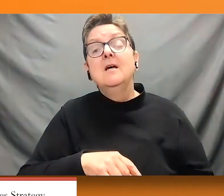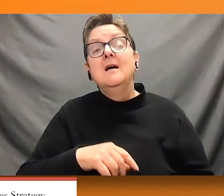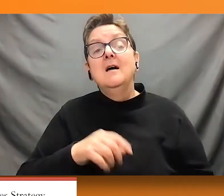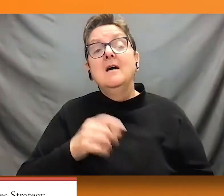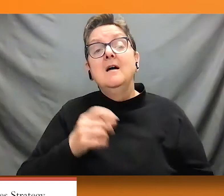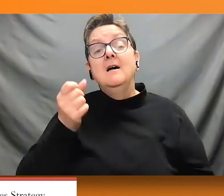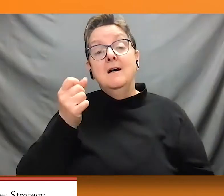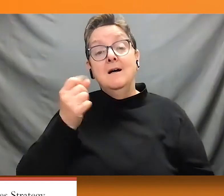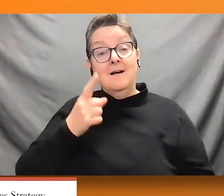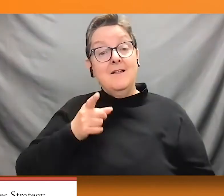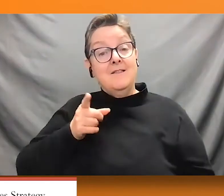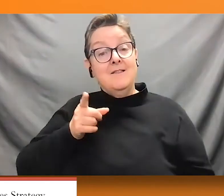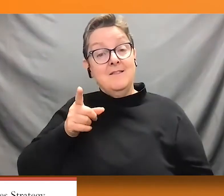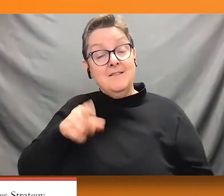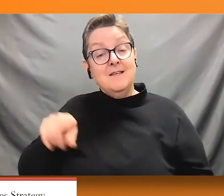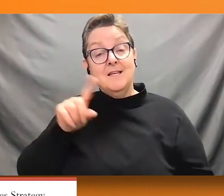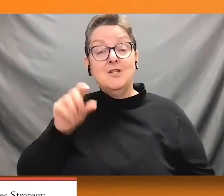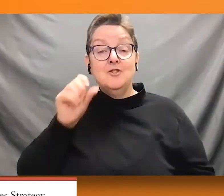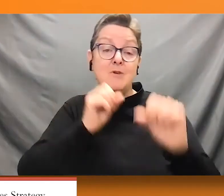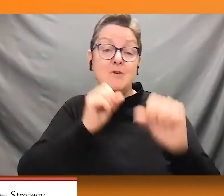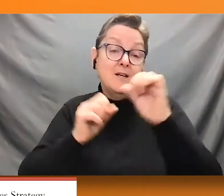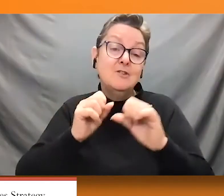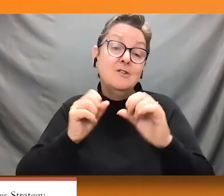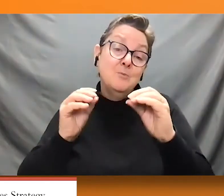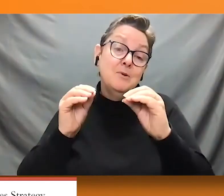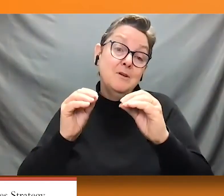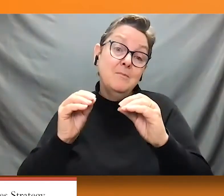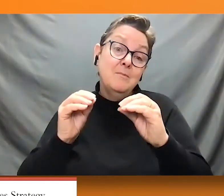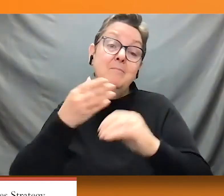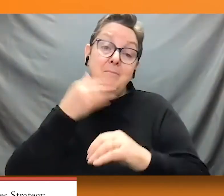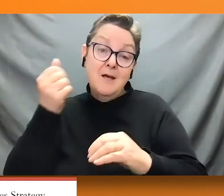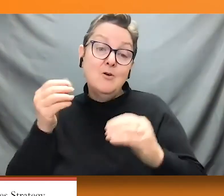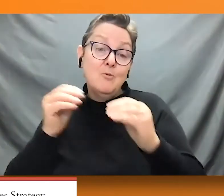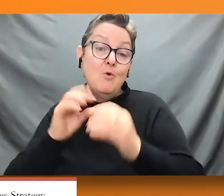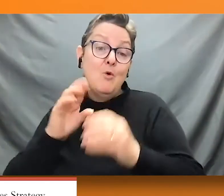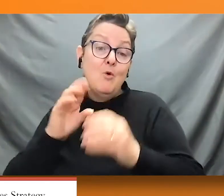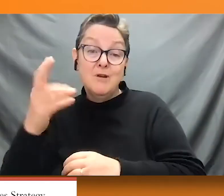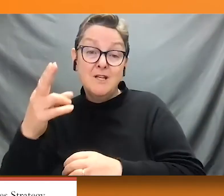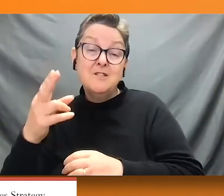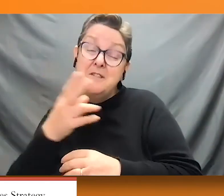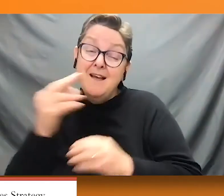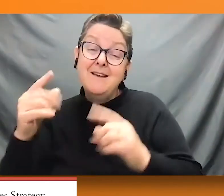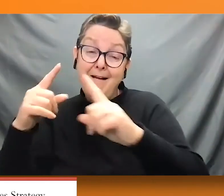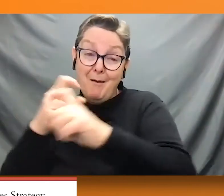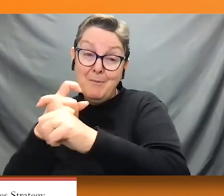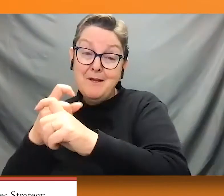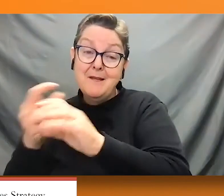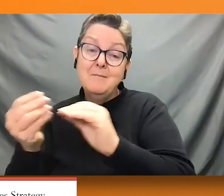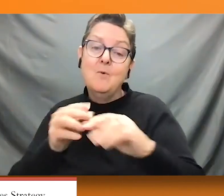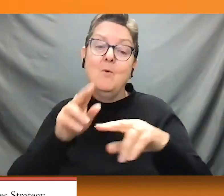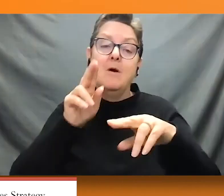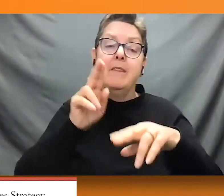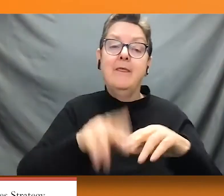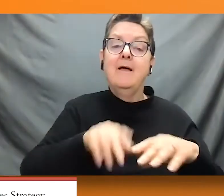This is gonna be a lot more rich than-- and more complicated than some of the traditional ways that we use to teach vocabulary,